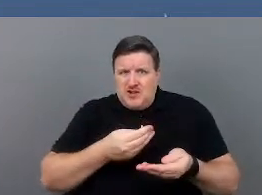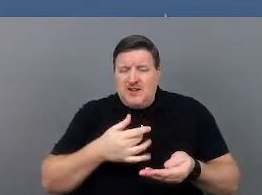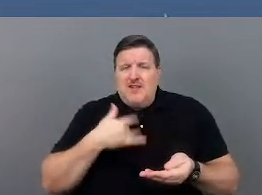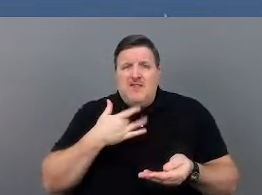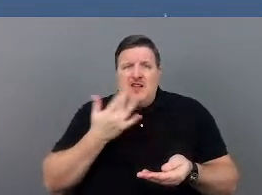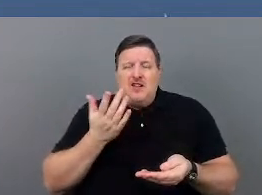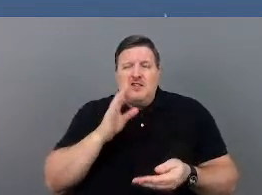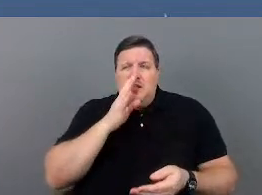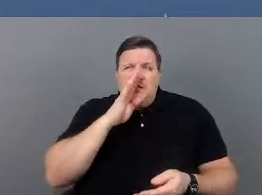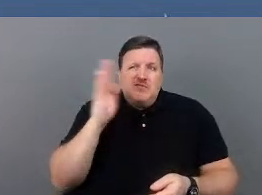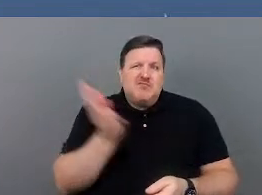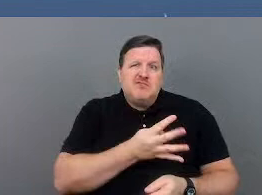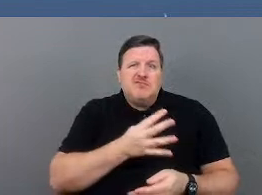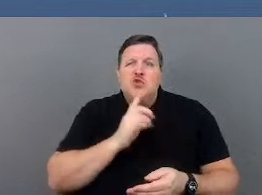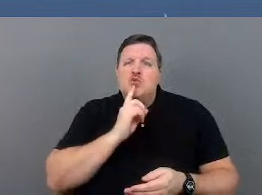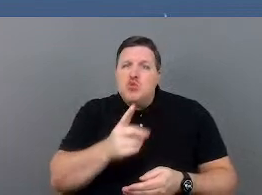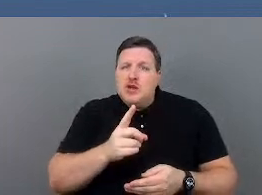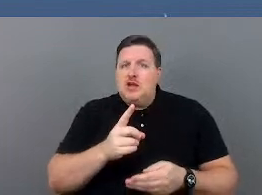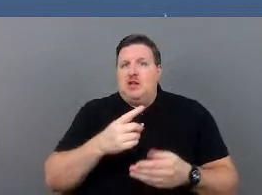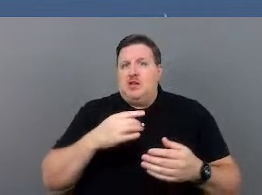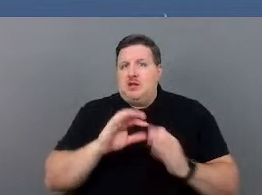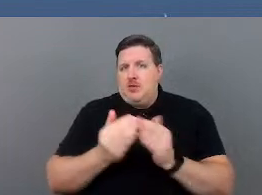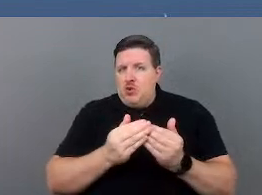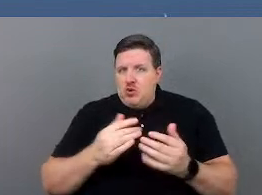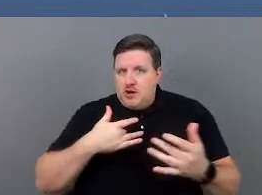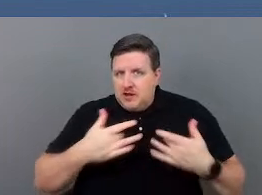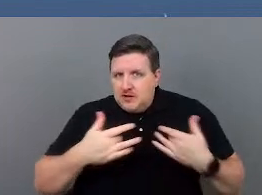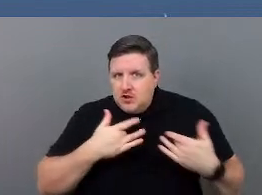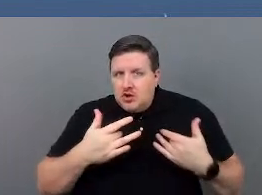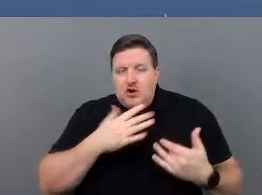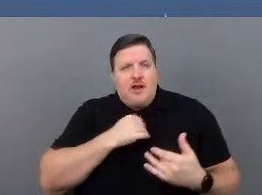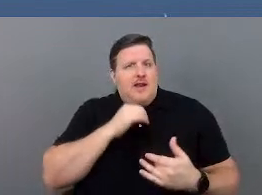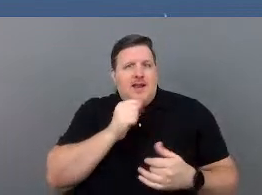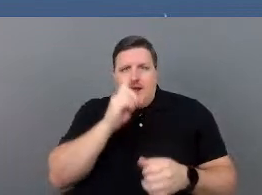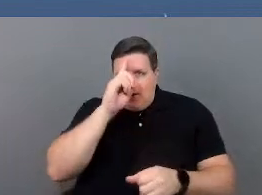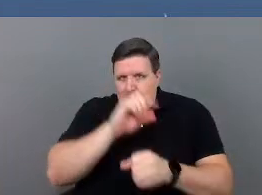THANK YOU. ≫ COUNCIL PRESIDENT THANK YOU.